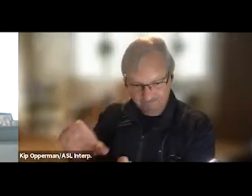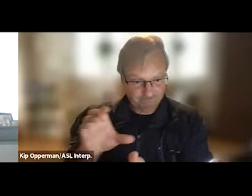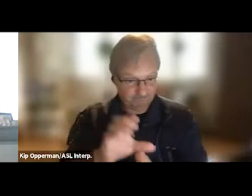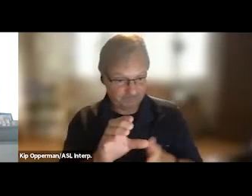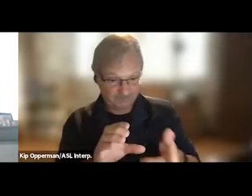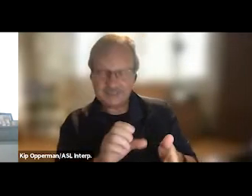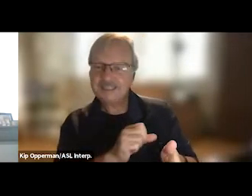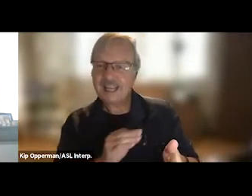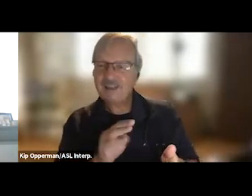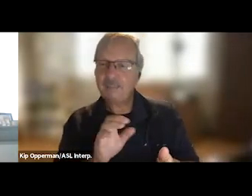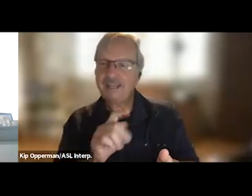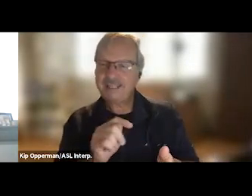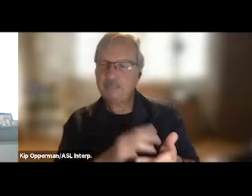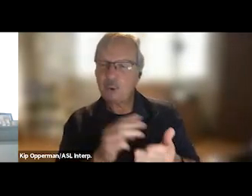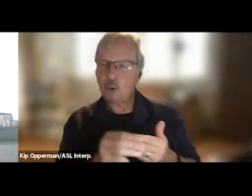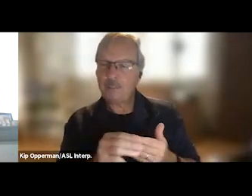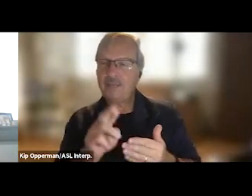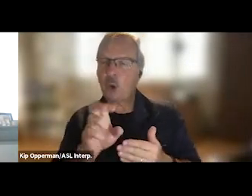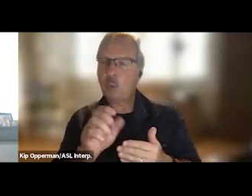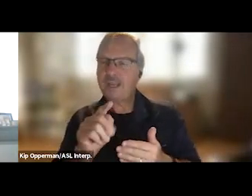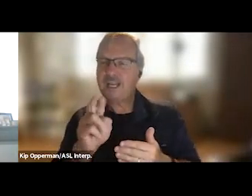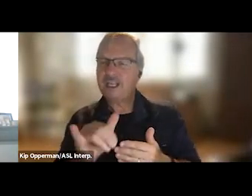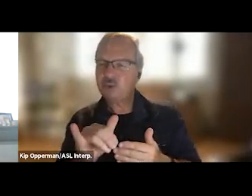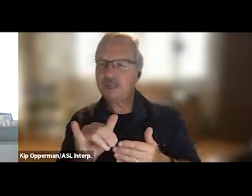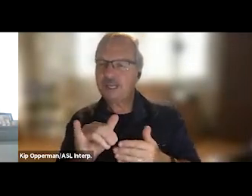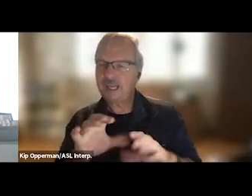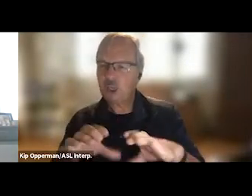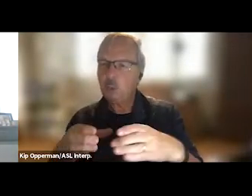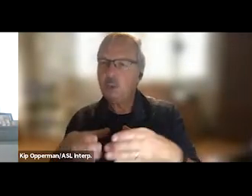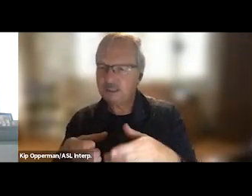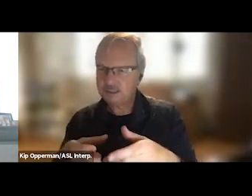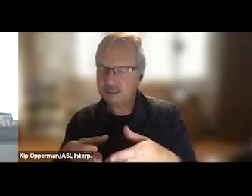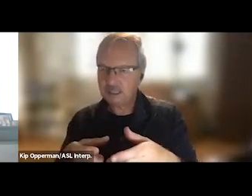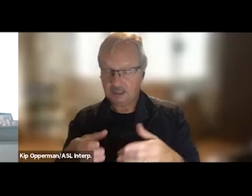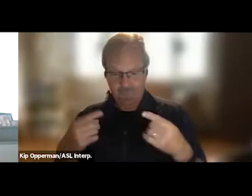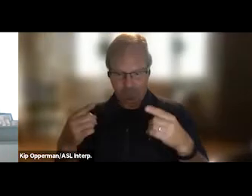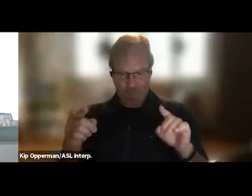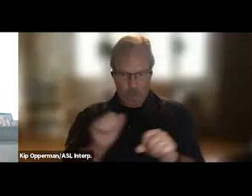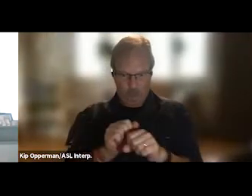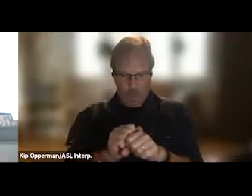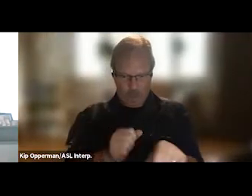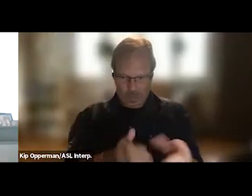and our reentry units to bring our work to fruition, our prior strategies that we've talked about